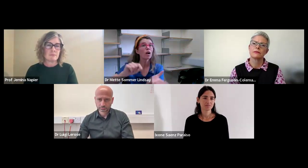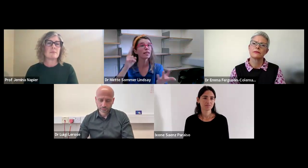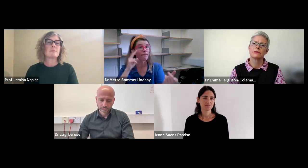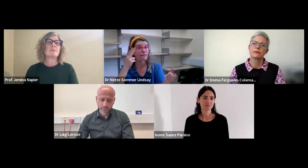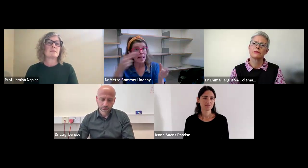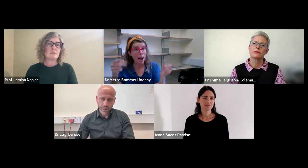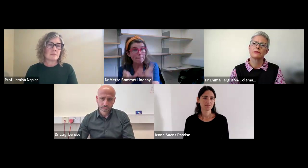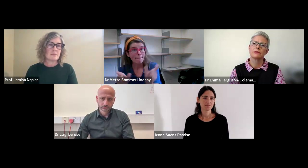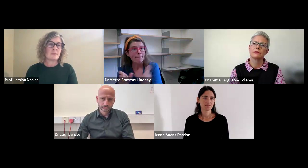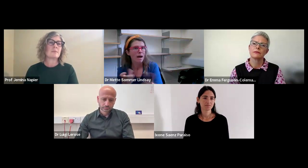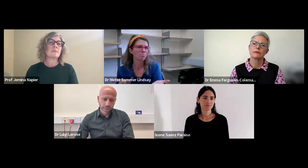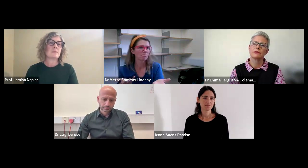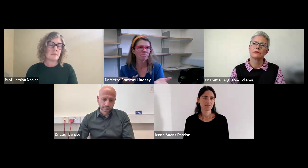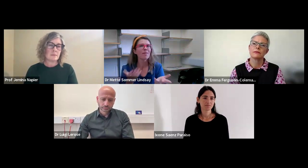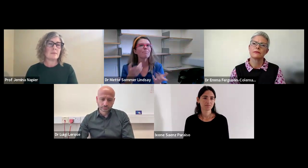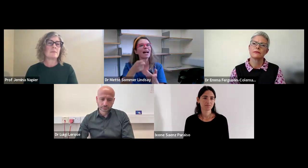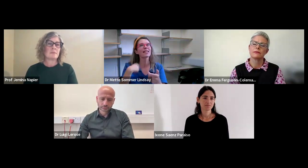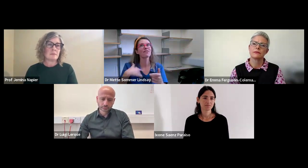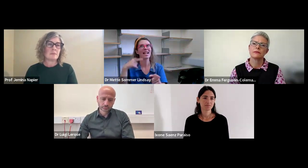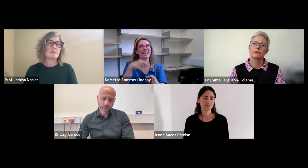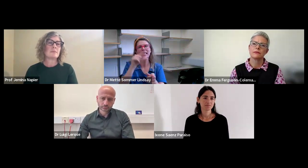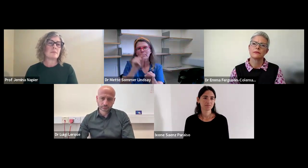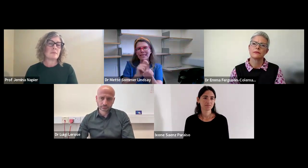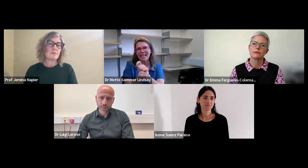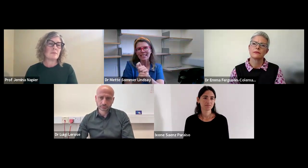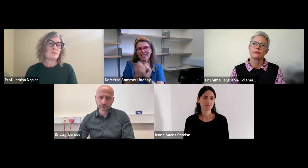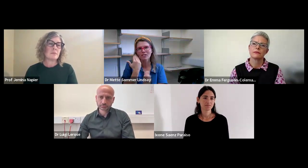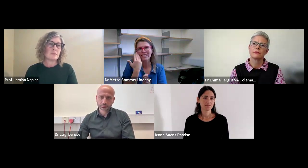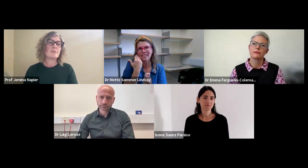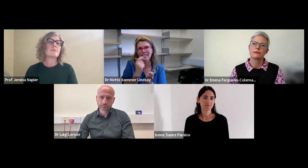and the sign language world, published, become very successful, often not with deaf authors,